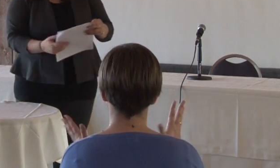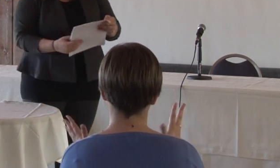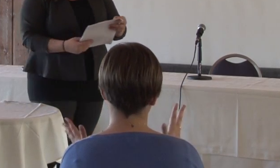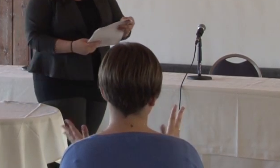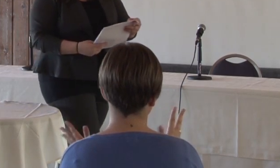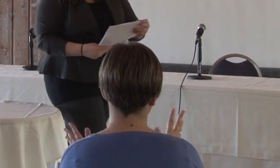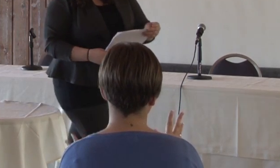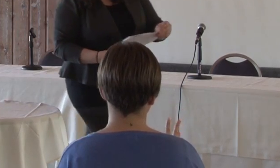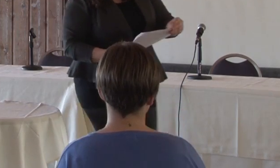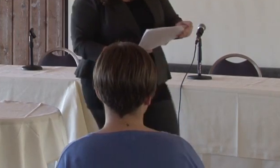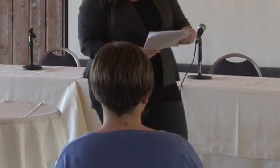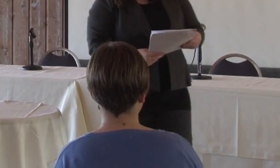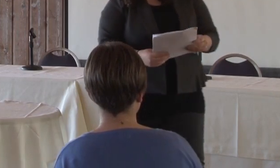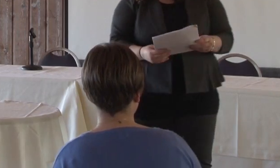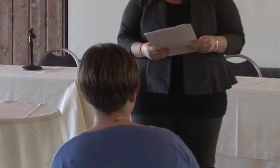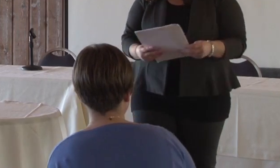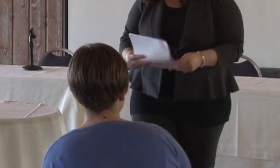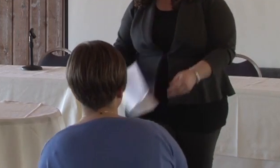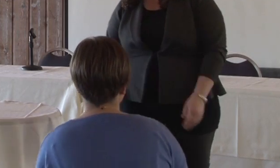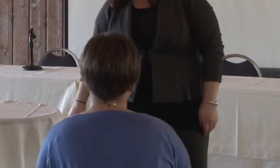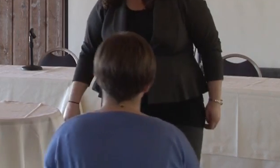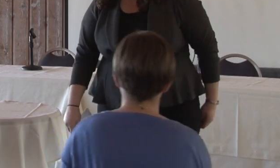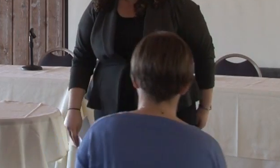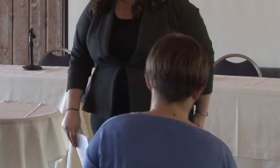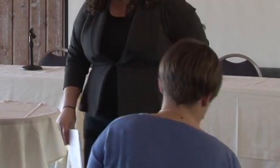Thank you so much for your time.